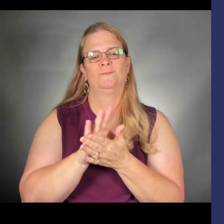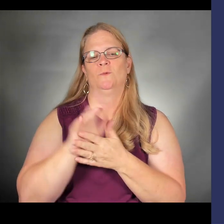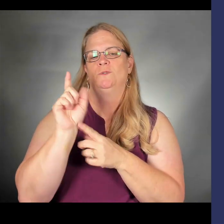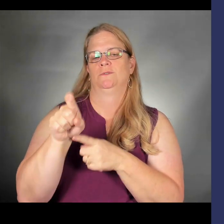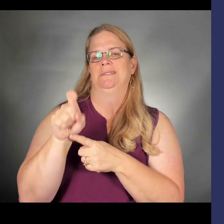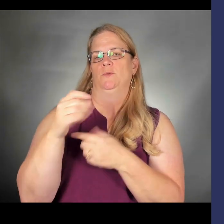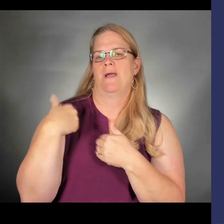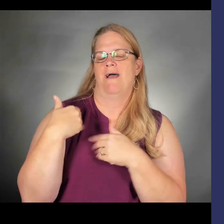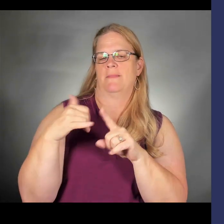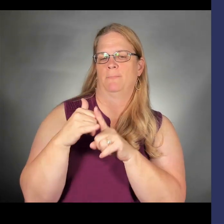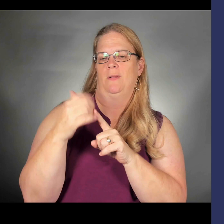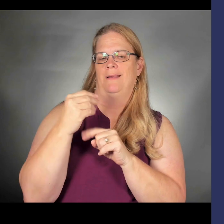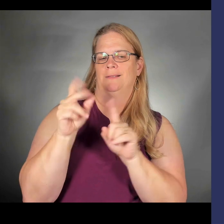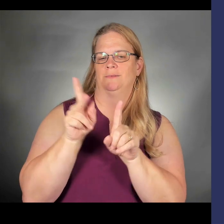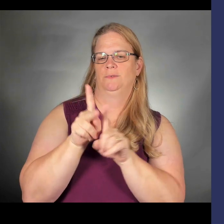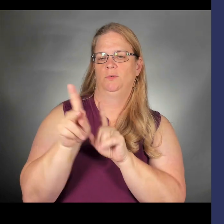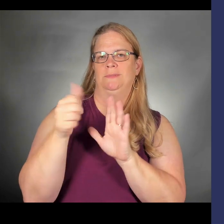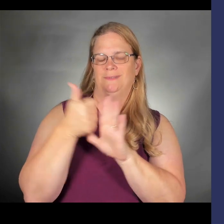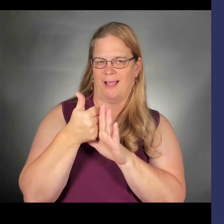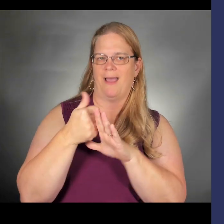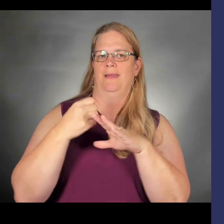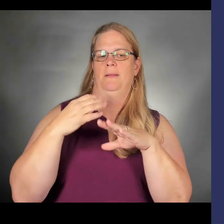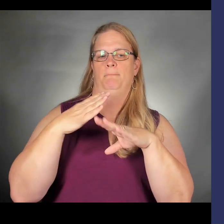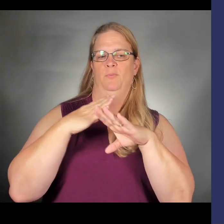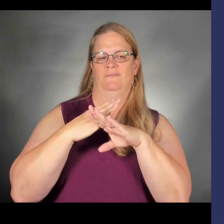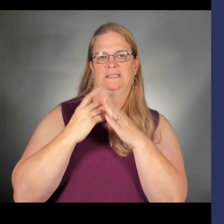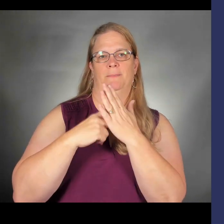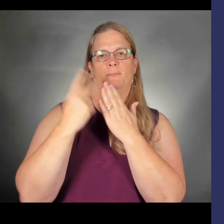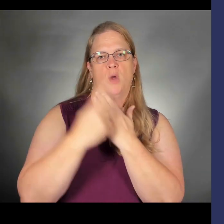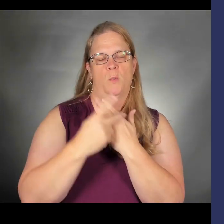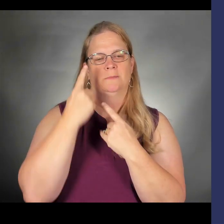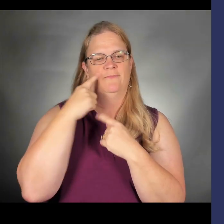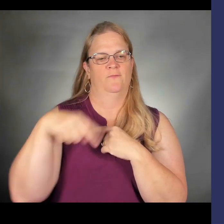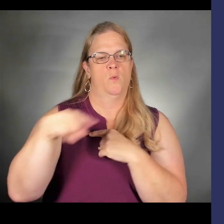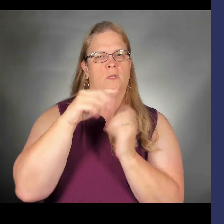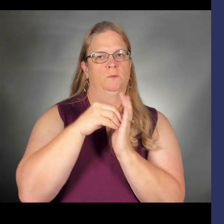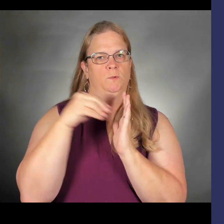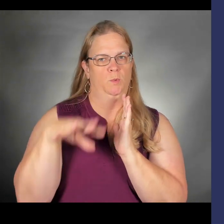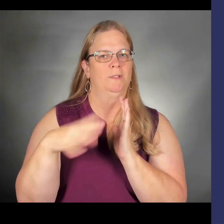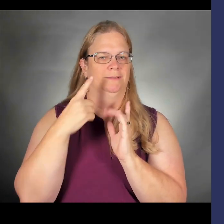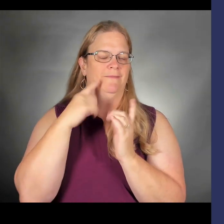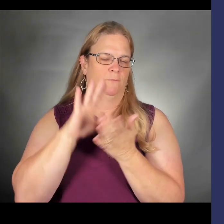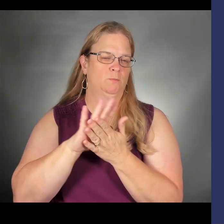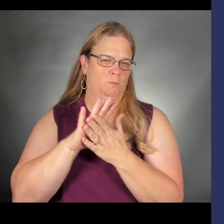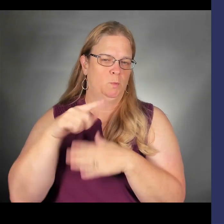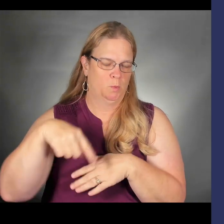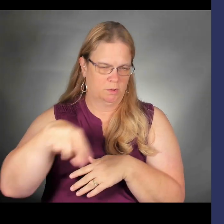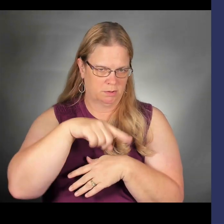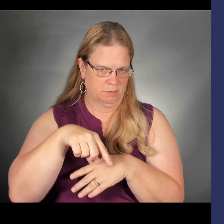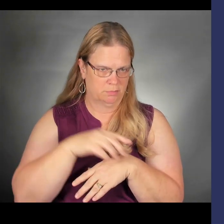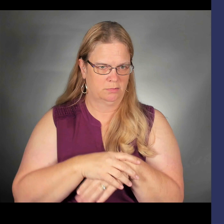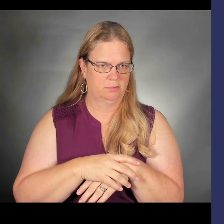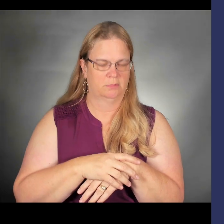Also best practices relates to schools needing to have bullying and suicide prevention program for our students.